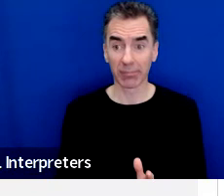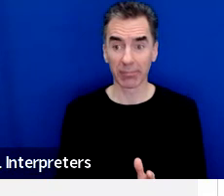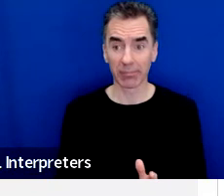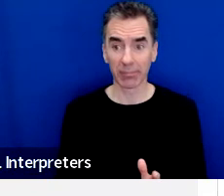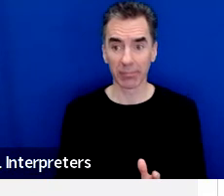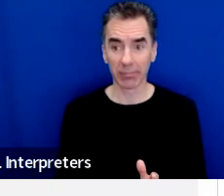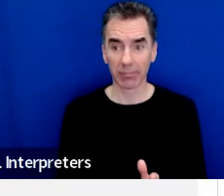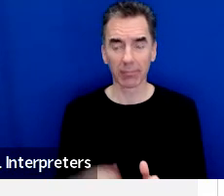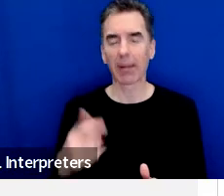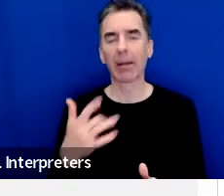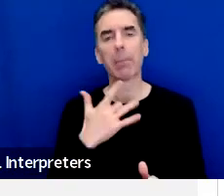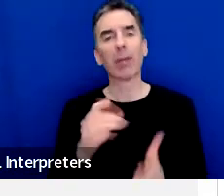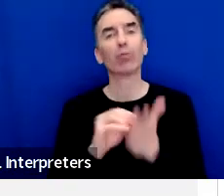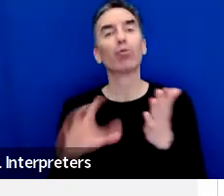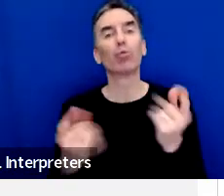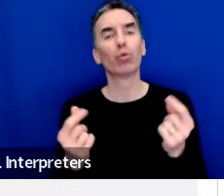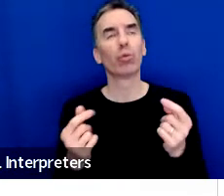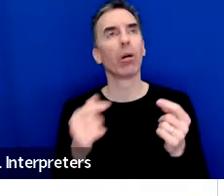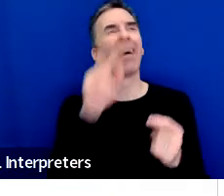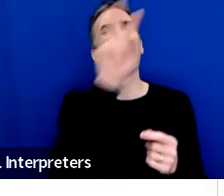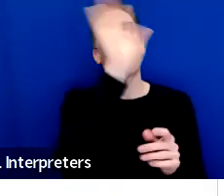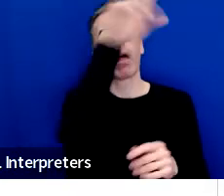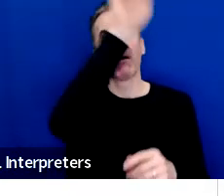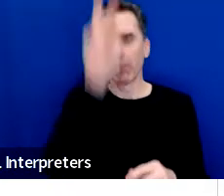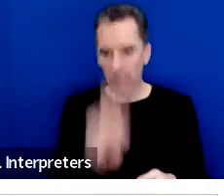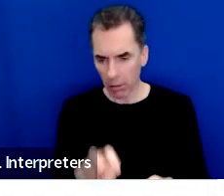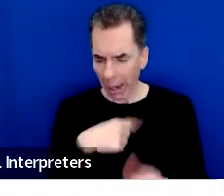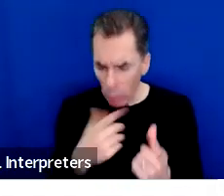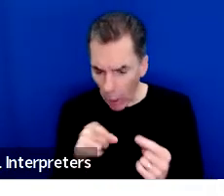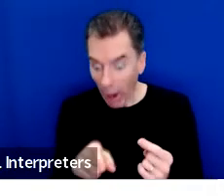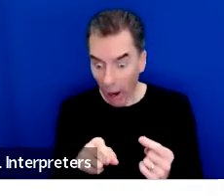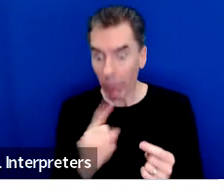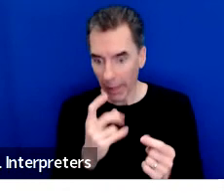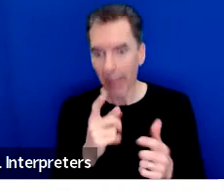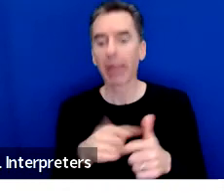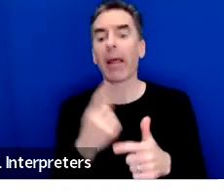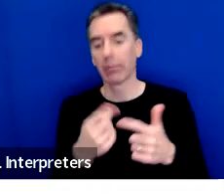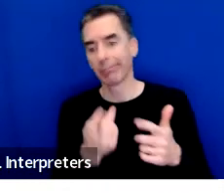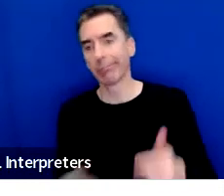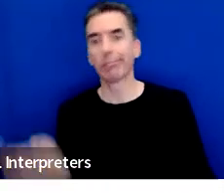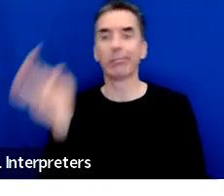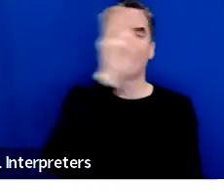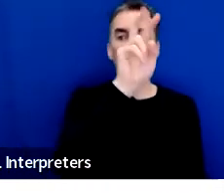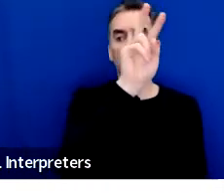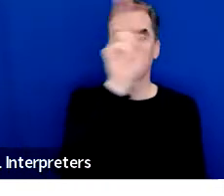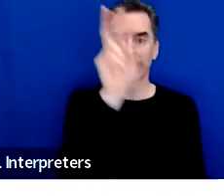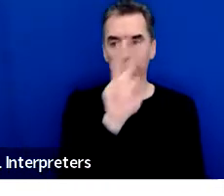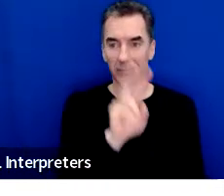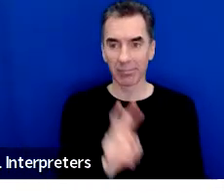and then I'm going to go back up to the top, and then I'm going to read the overview and all that stuff.